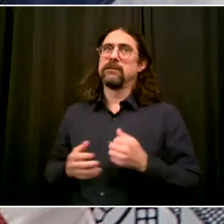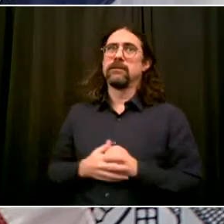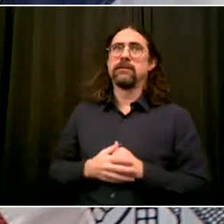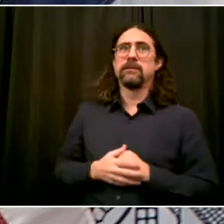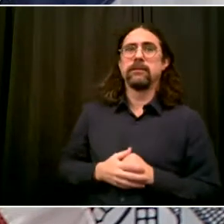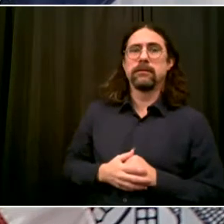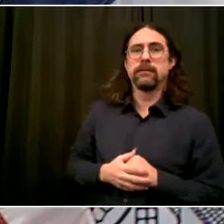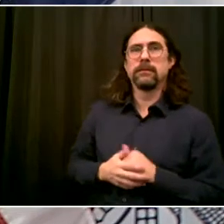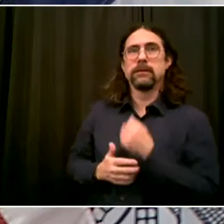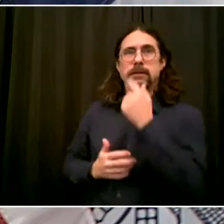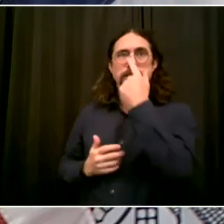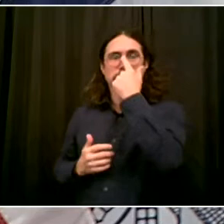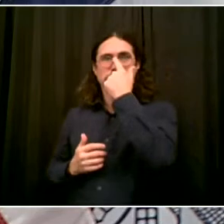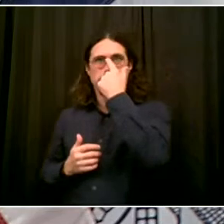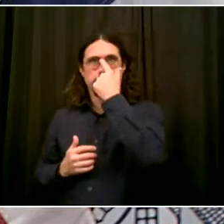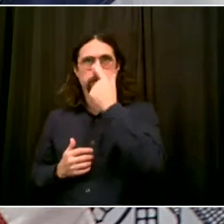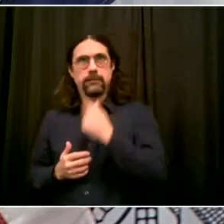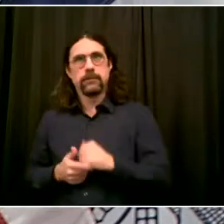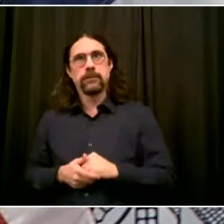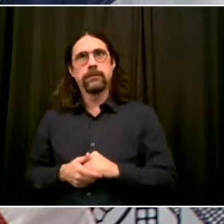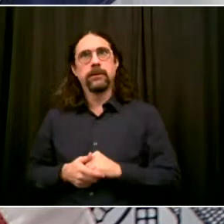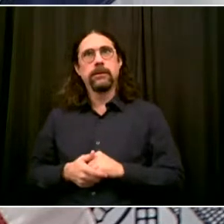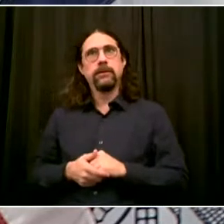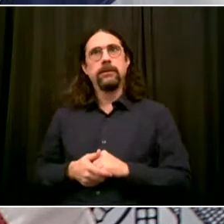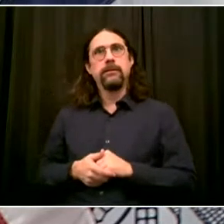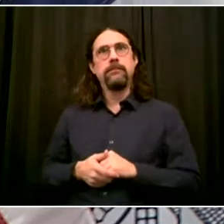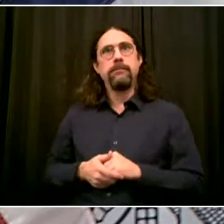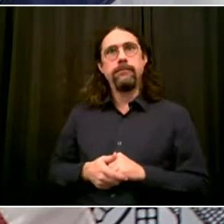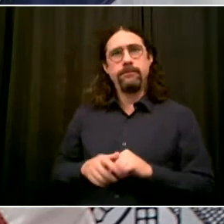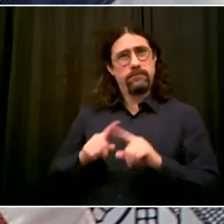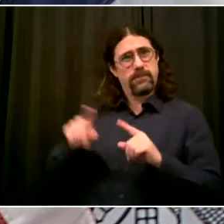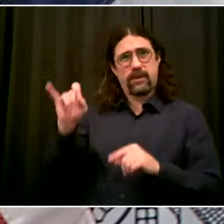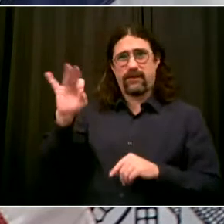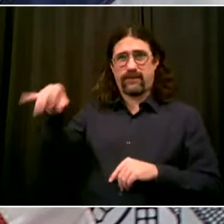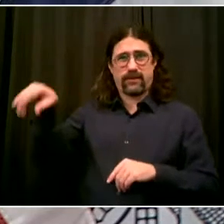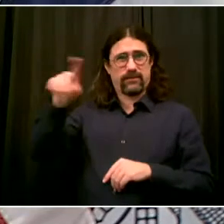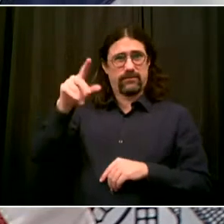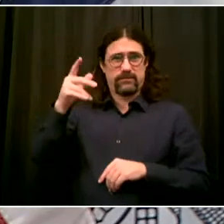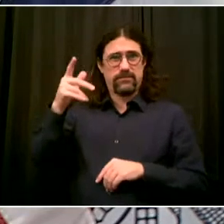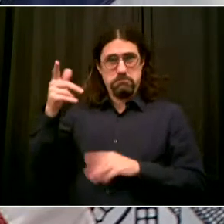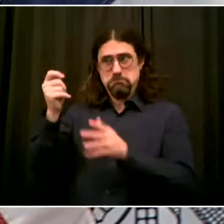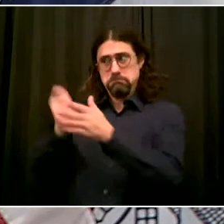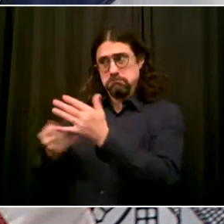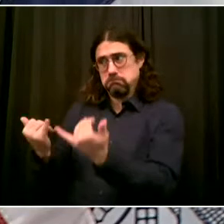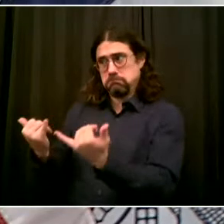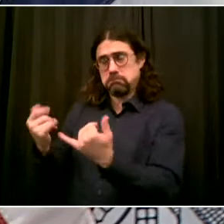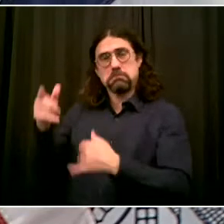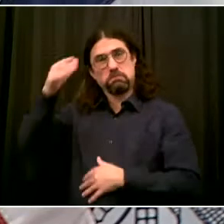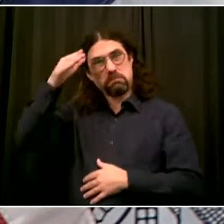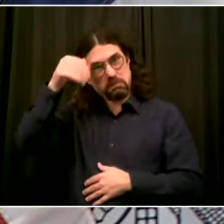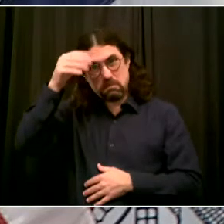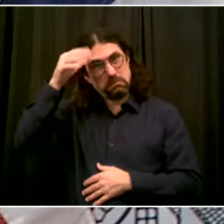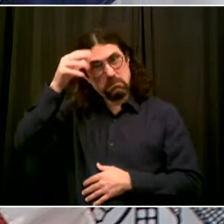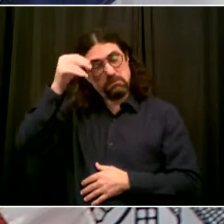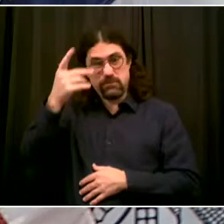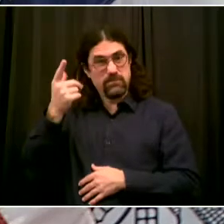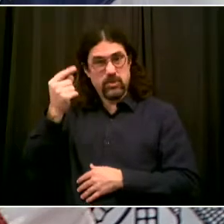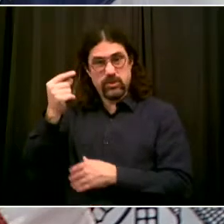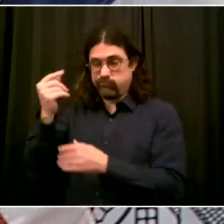DEPARTMENT AND OFFICE OF SPECIAL ENFORCEMENT TO DO MUCH OF THE WORK OF ENFORCING SOCIAL DISTANCING.